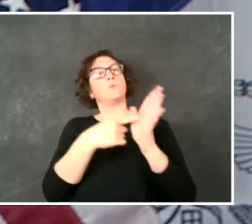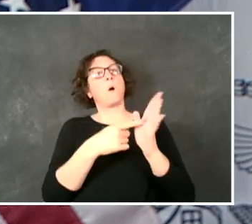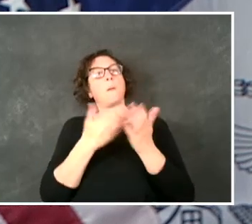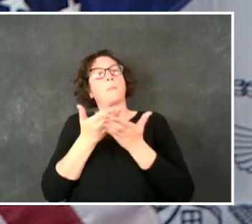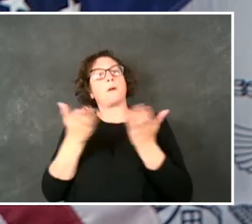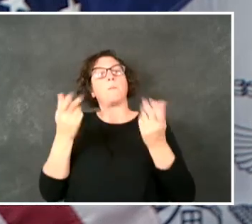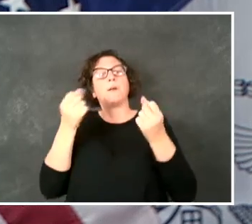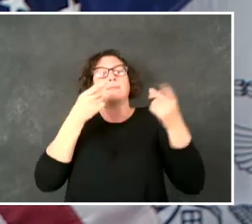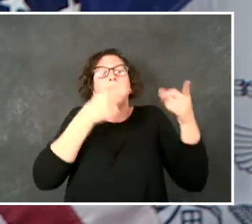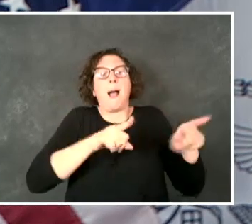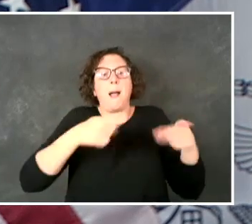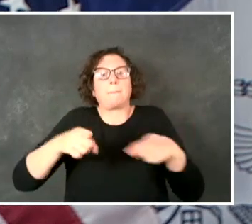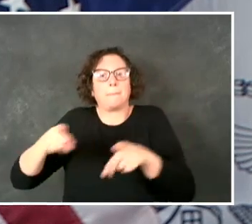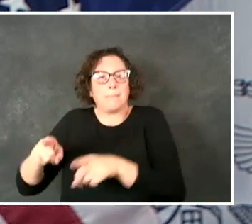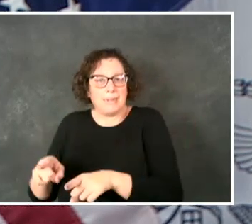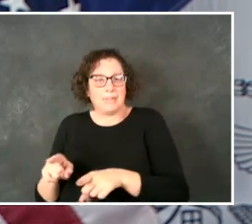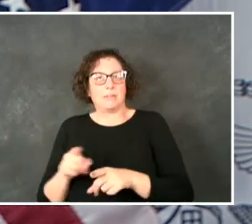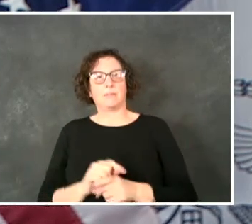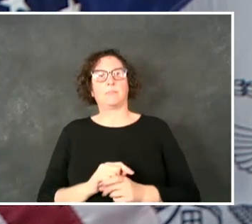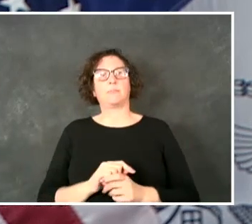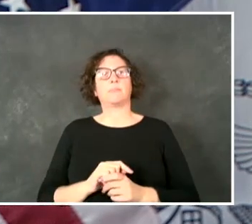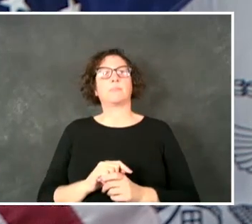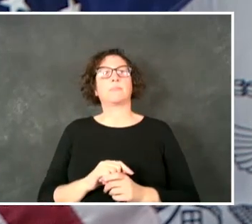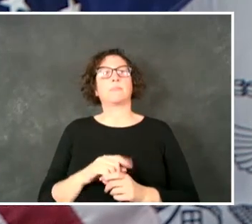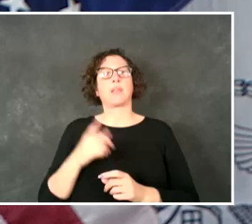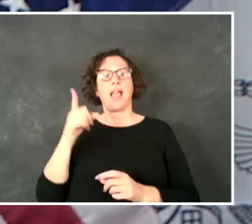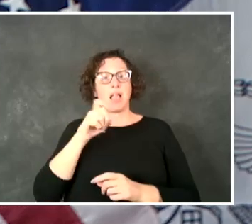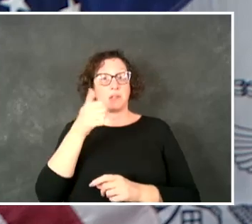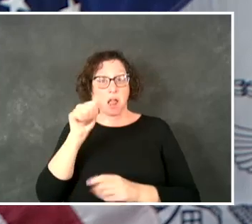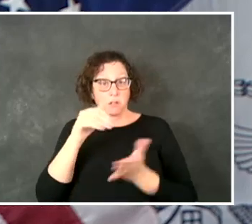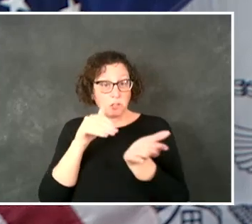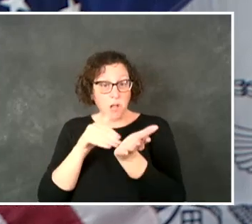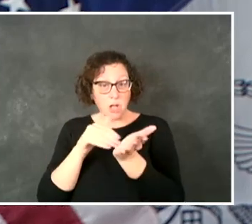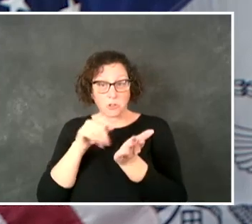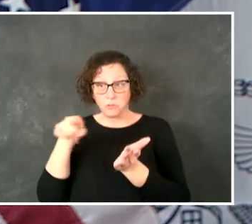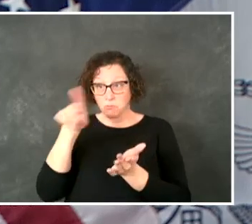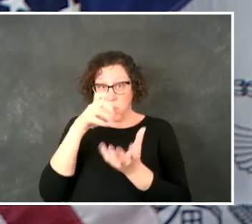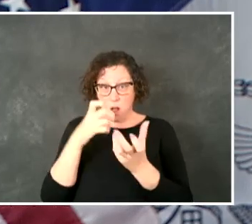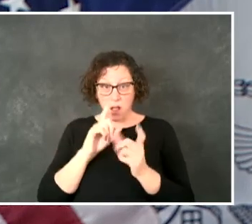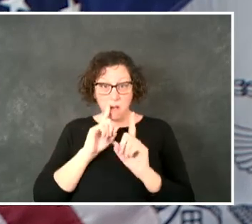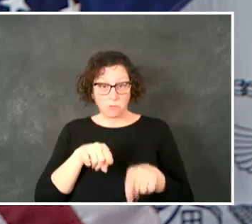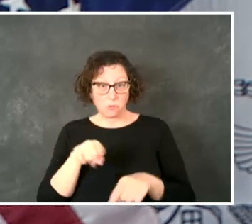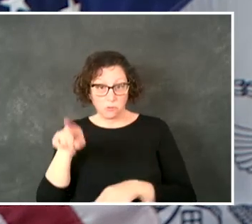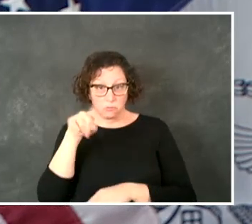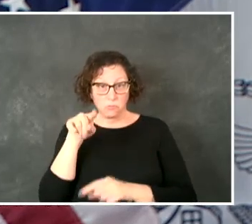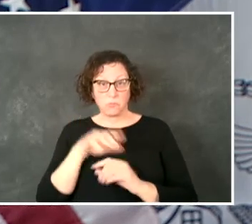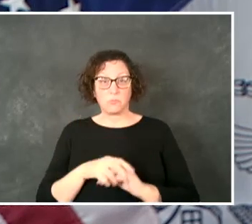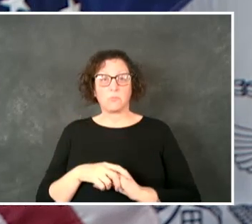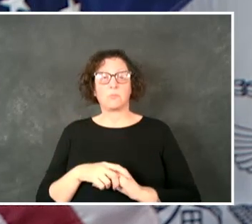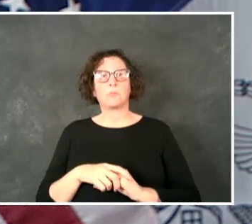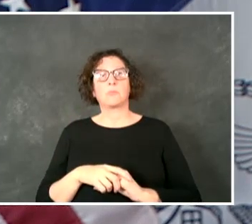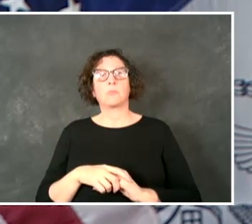IT TO BE OR NEED IT TO BE.